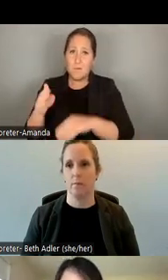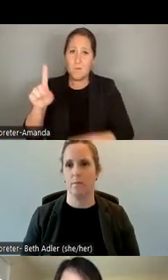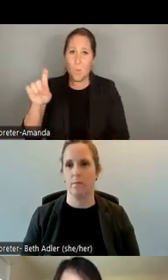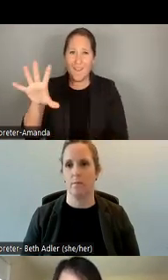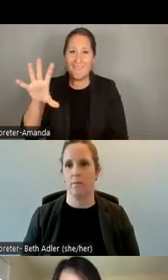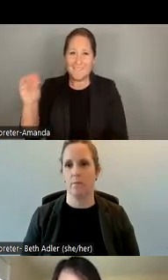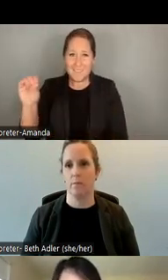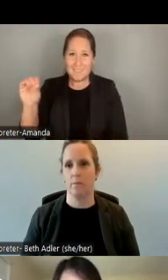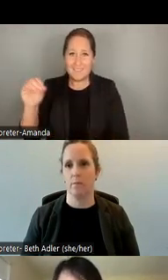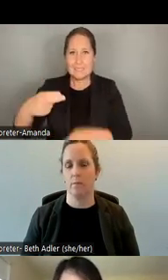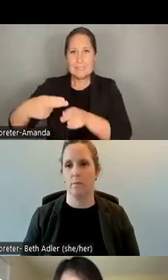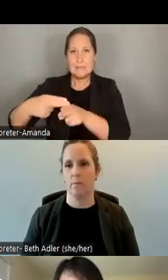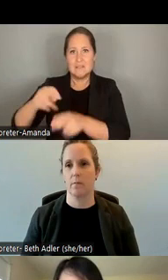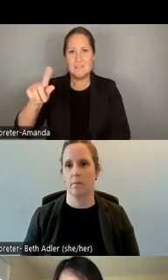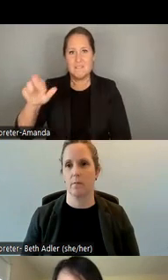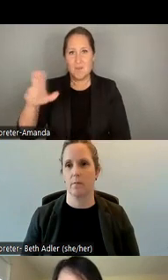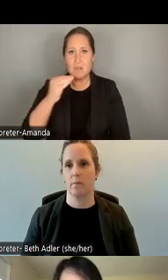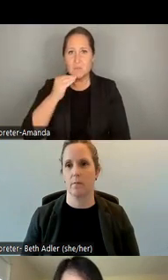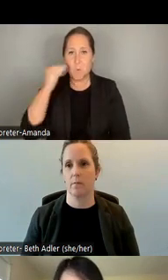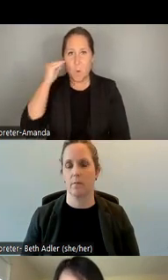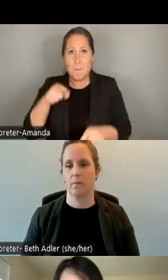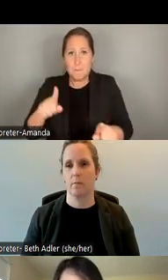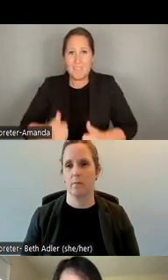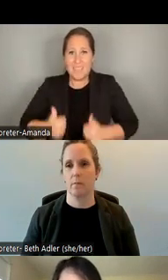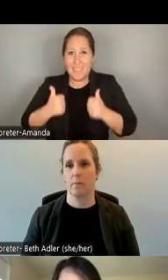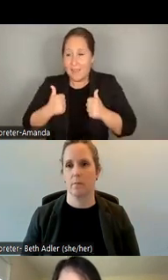a period during her childhood where she was just shepherded every week to a different foster home